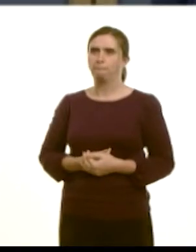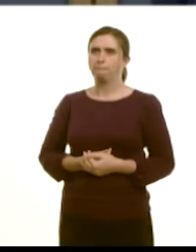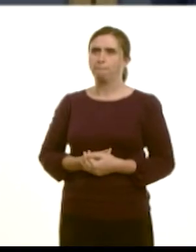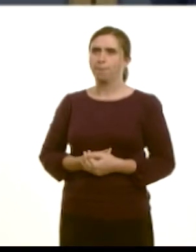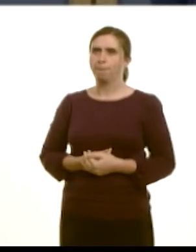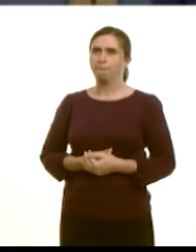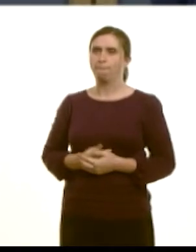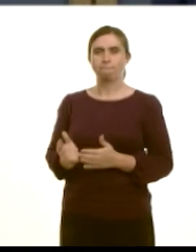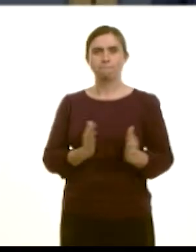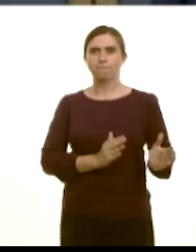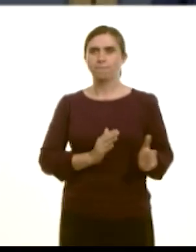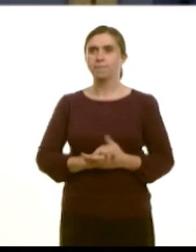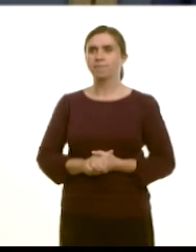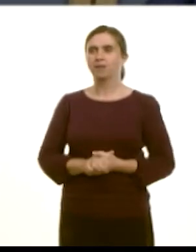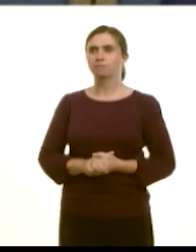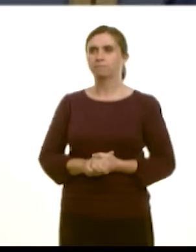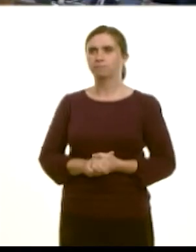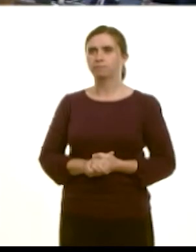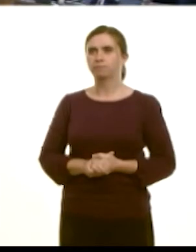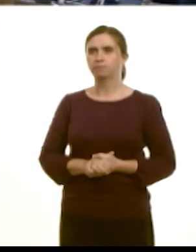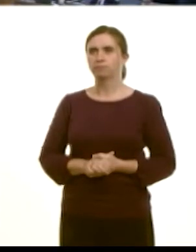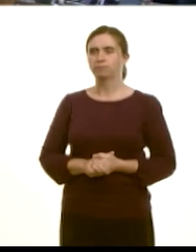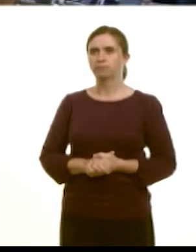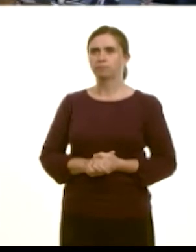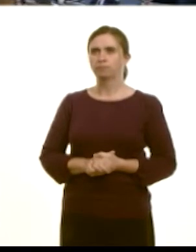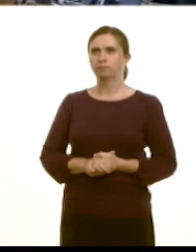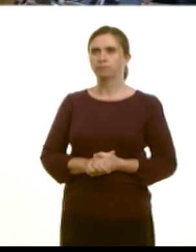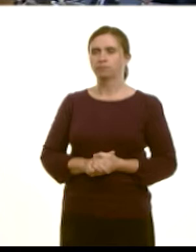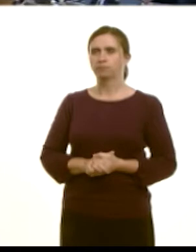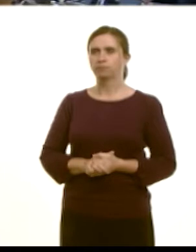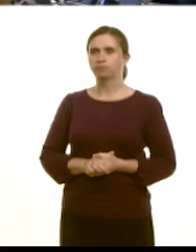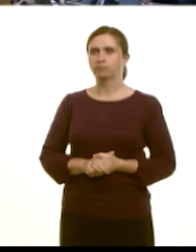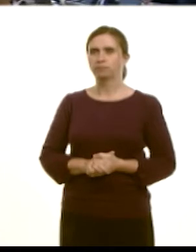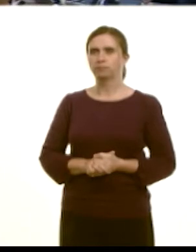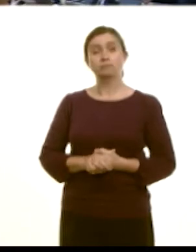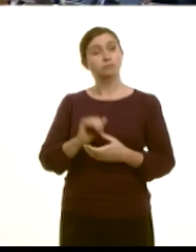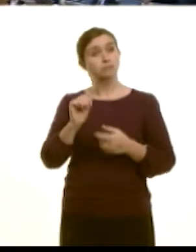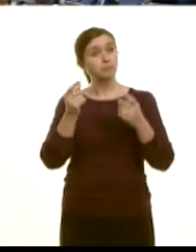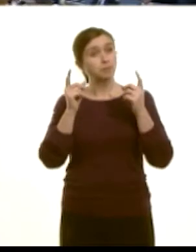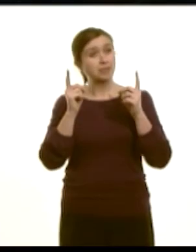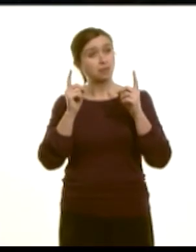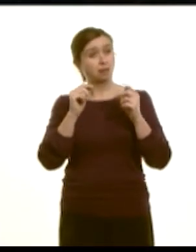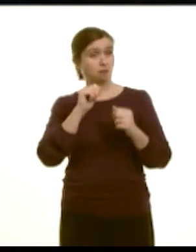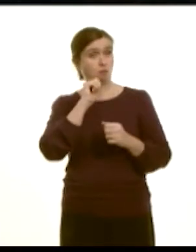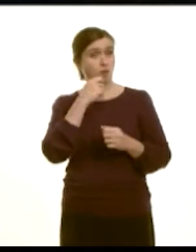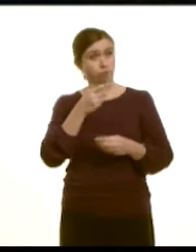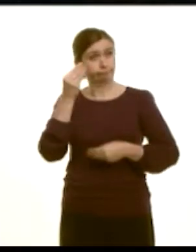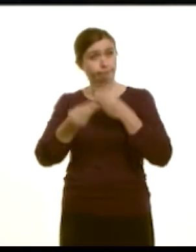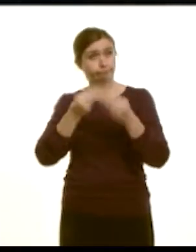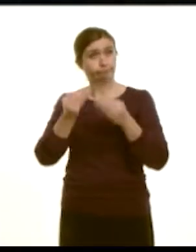3 is from Janet Finch-Saunders. Janet Finch-Saunders: 3. Will the First Minister make a statement on civil contingency and emergency planning in